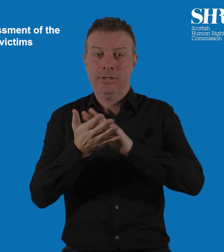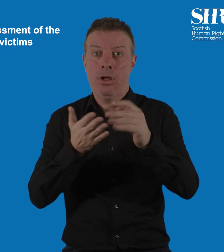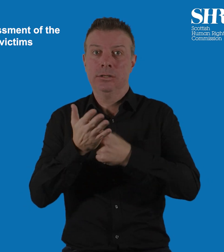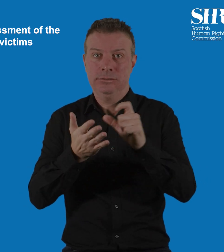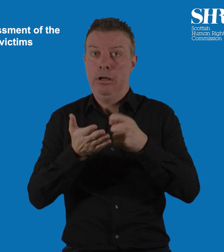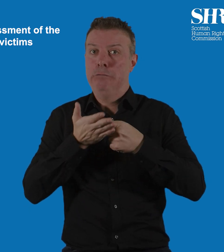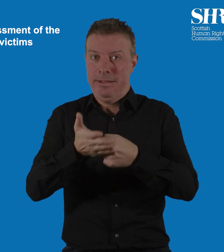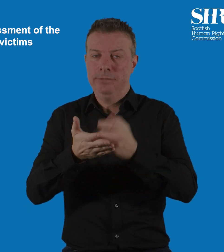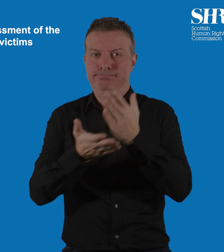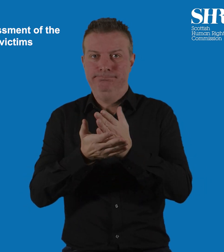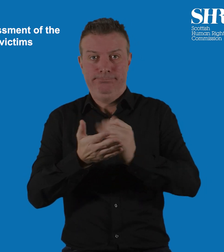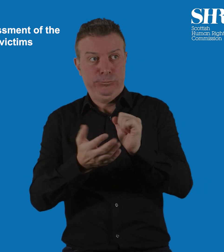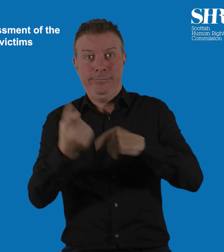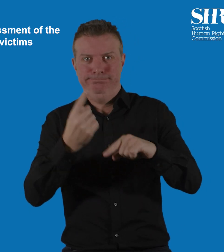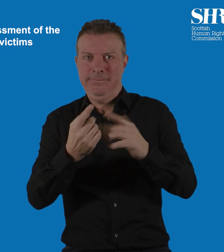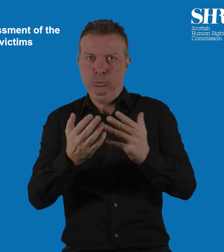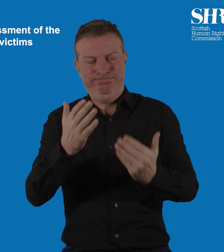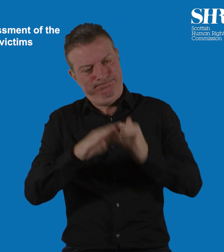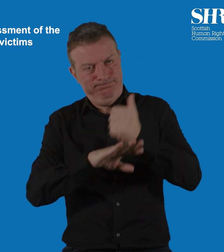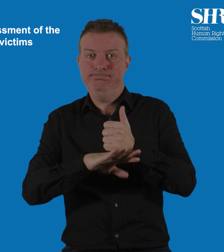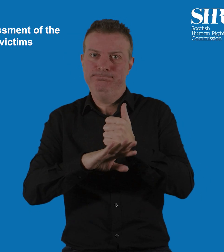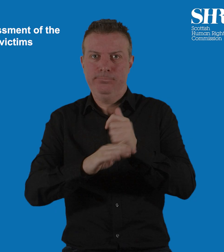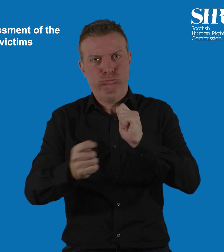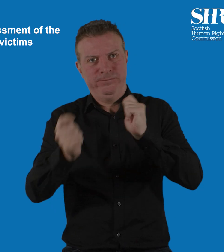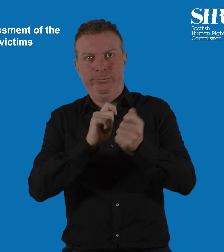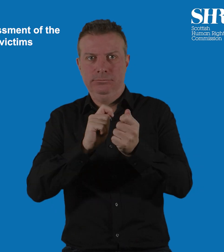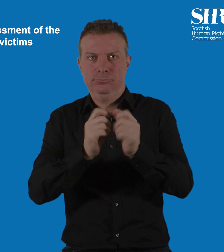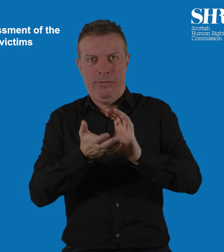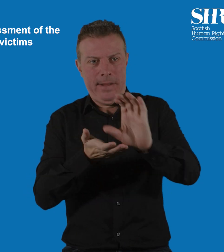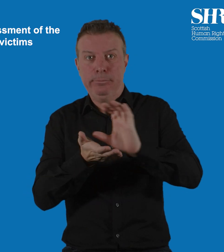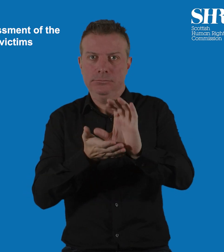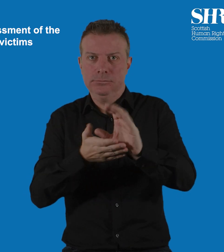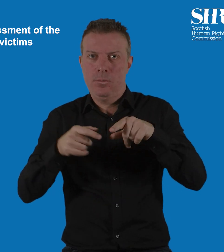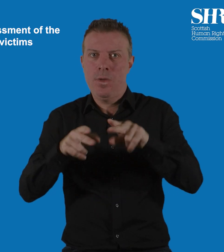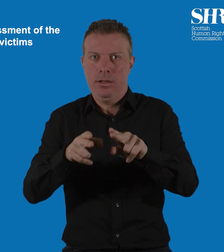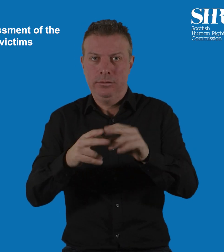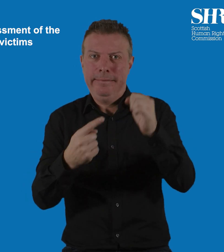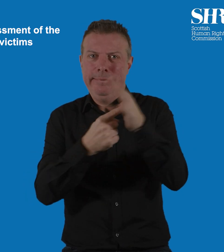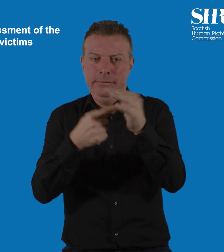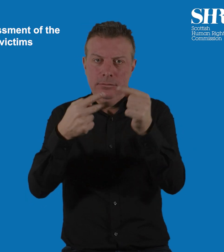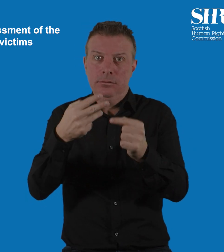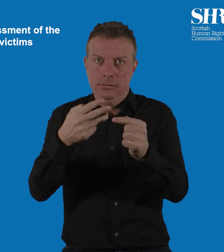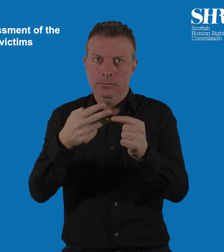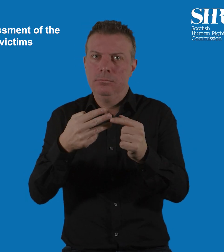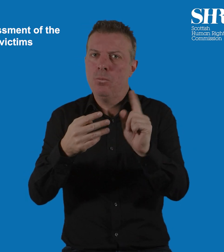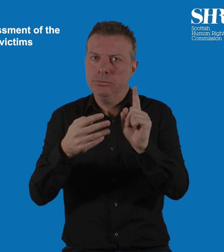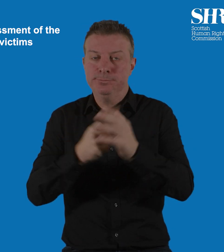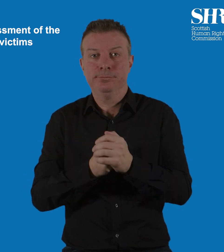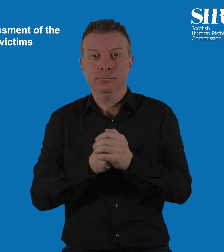The SHRC recommends that the State adopt a transformative reparations approach. Key elements include: